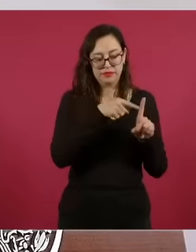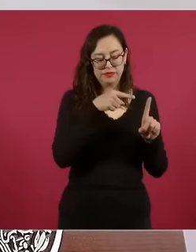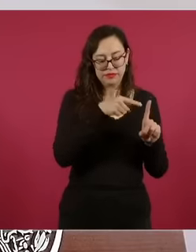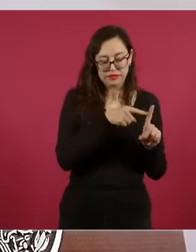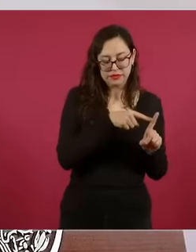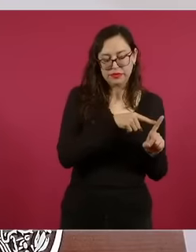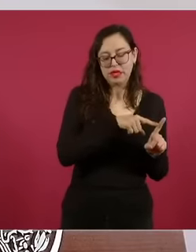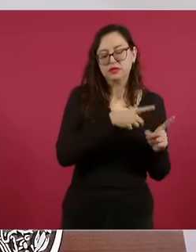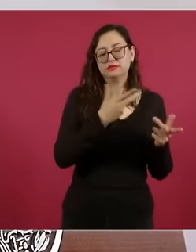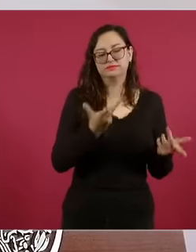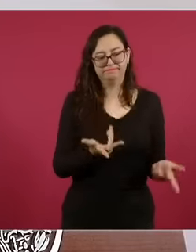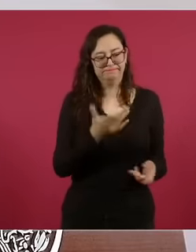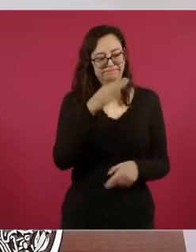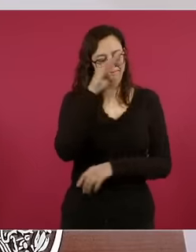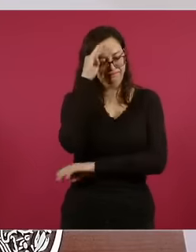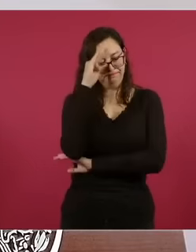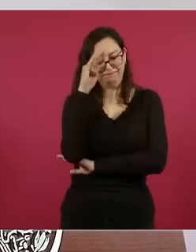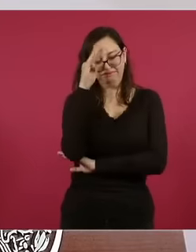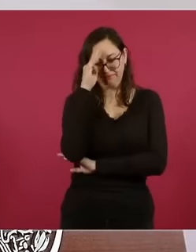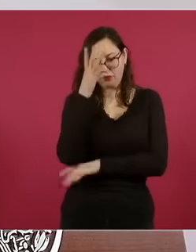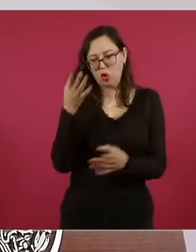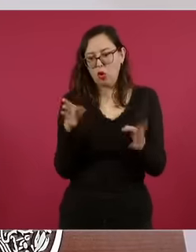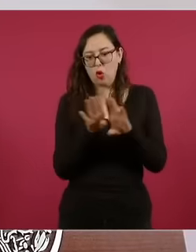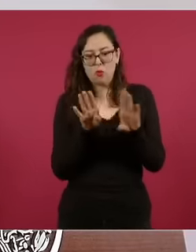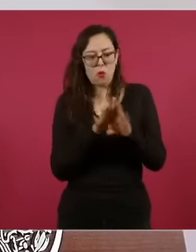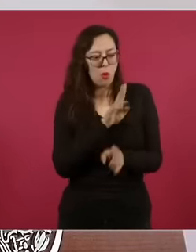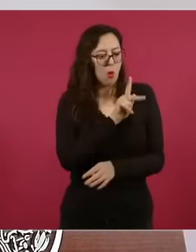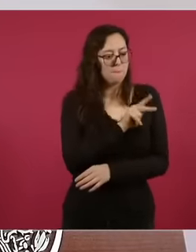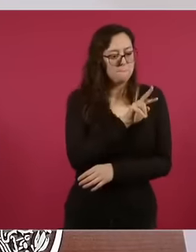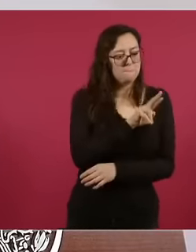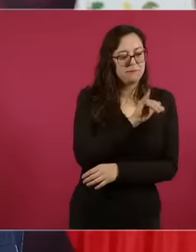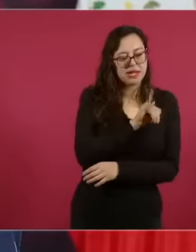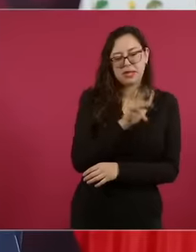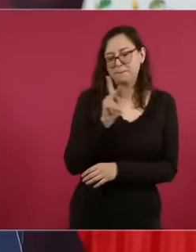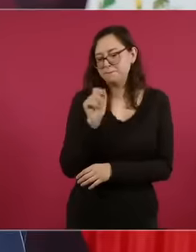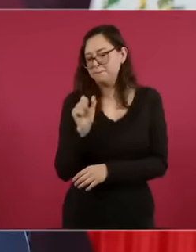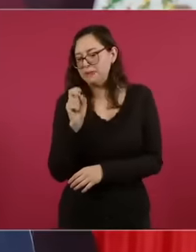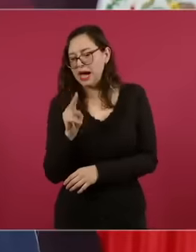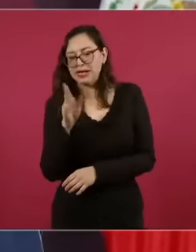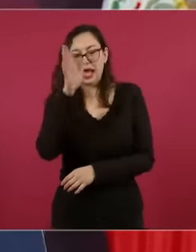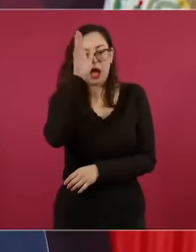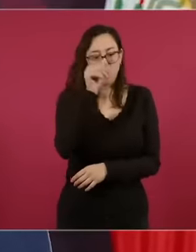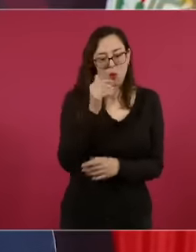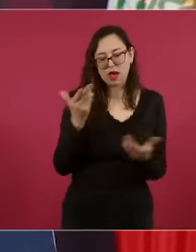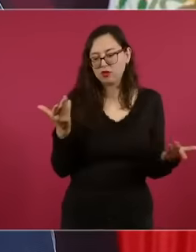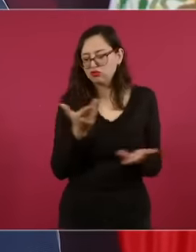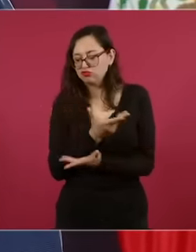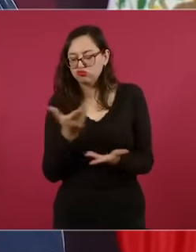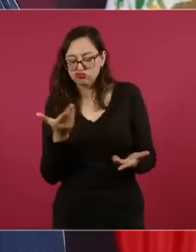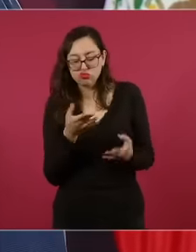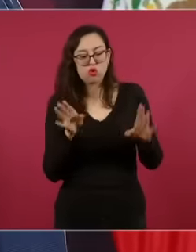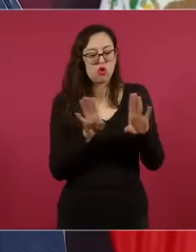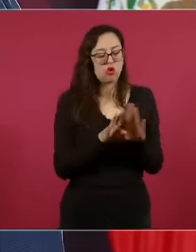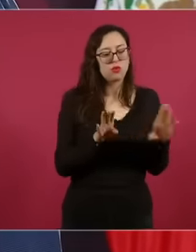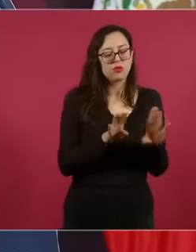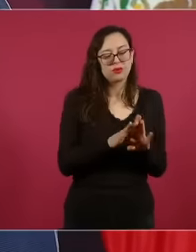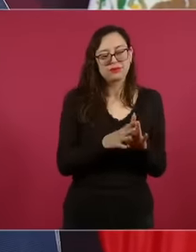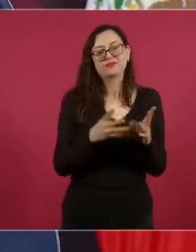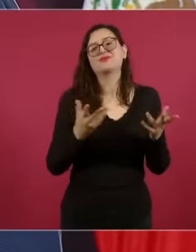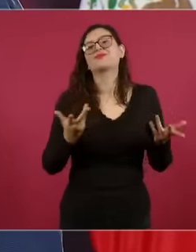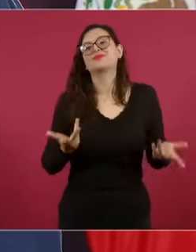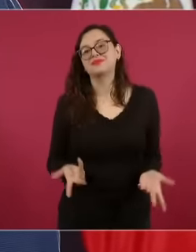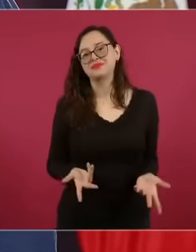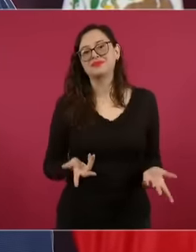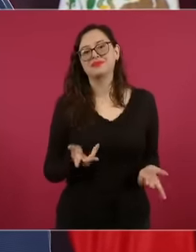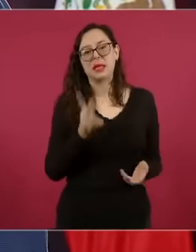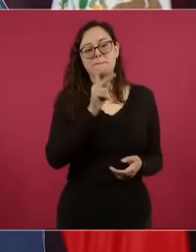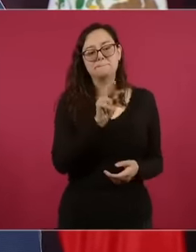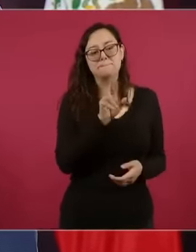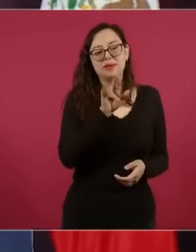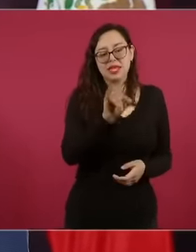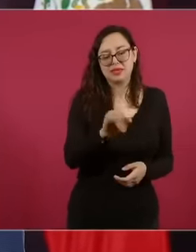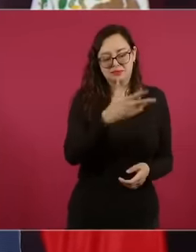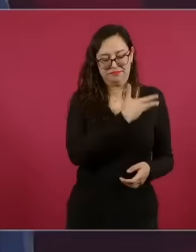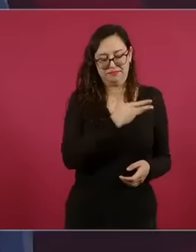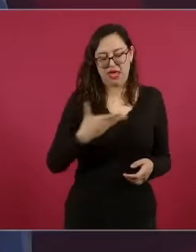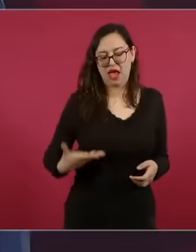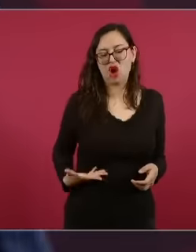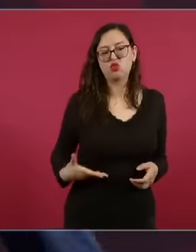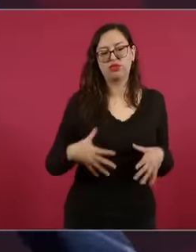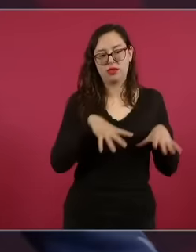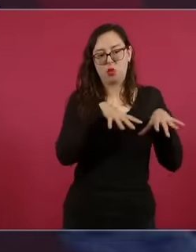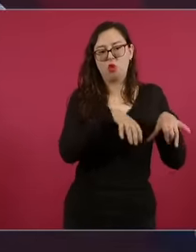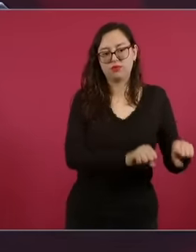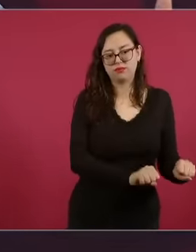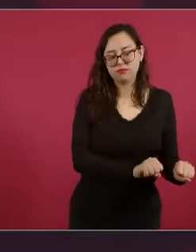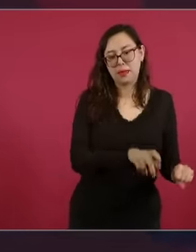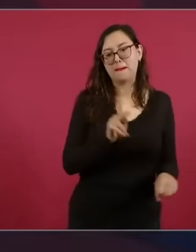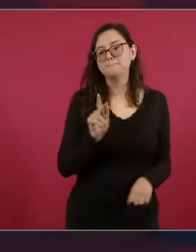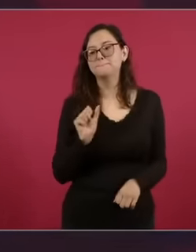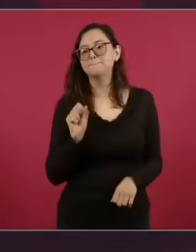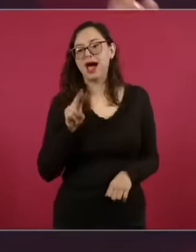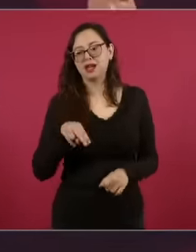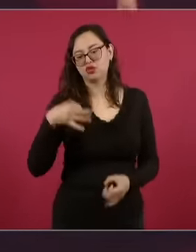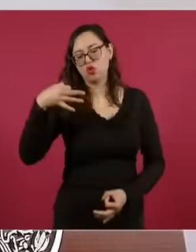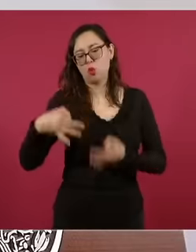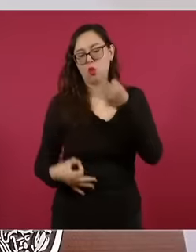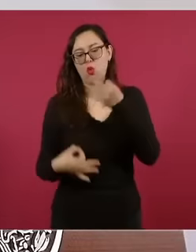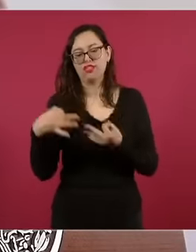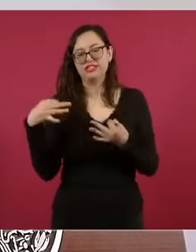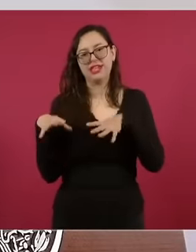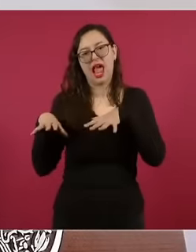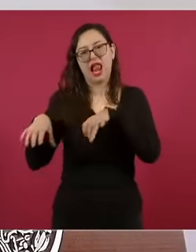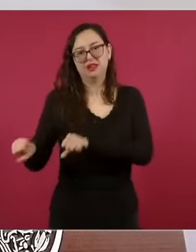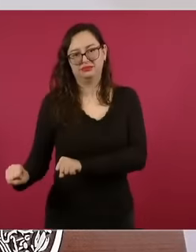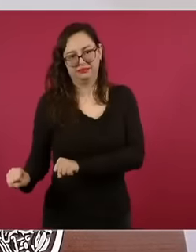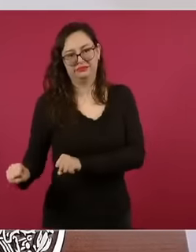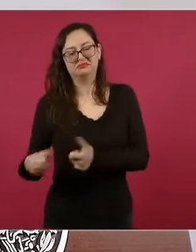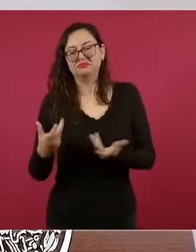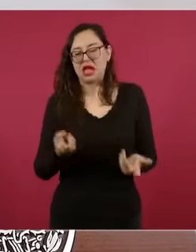appointed Lozano as attorney of justice, Grace, who was a breadwinner, and so he gave them